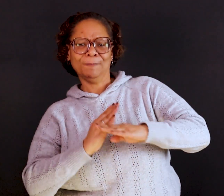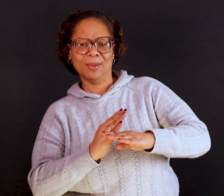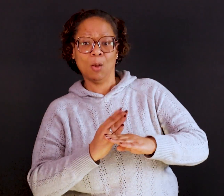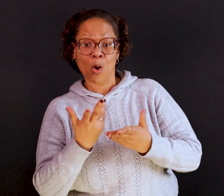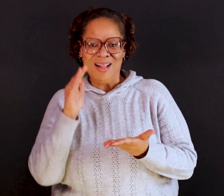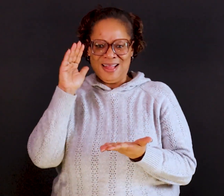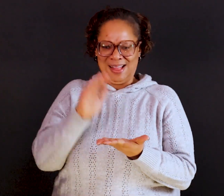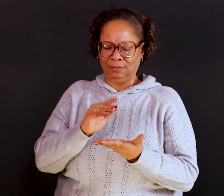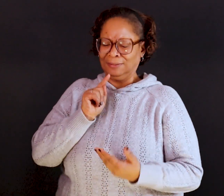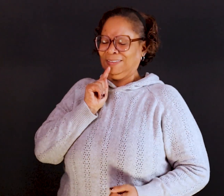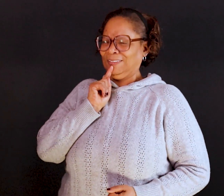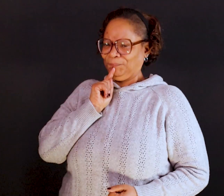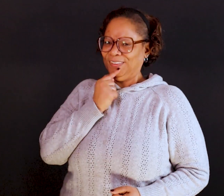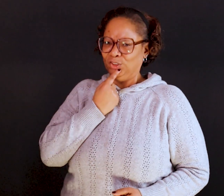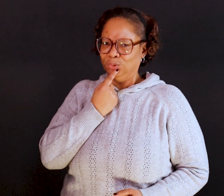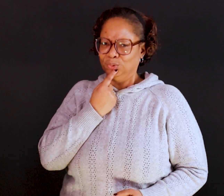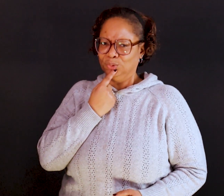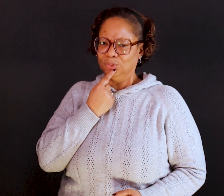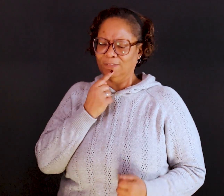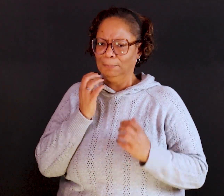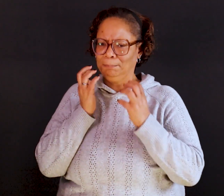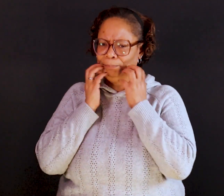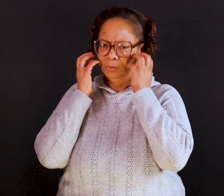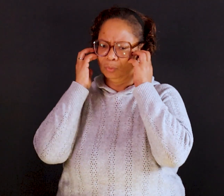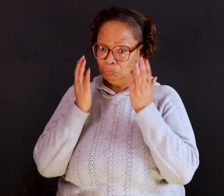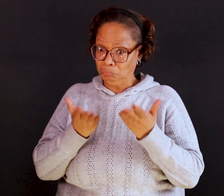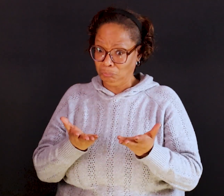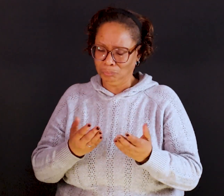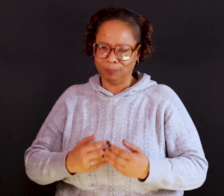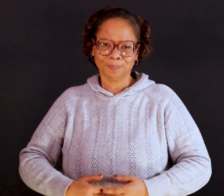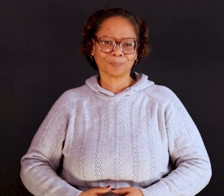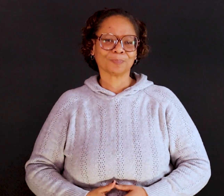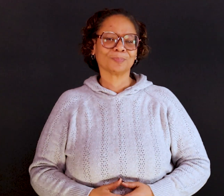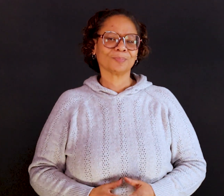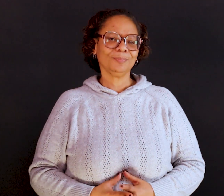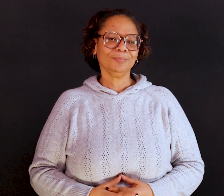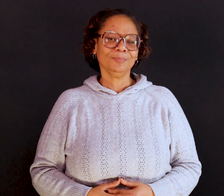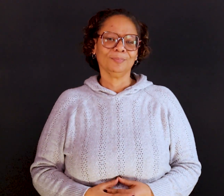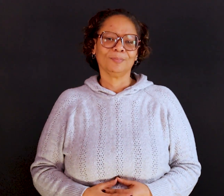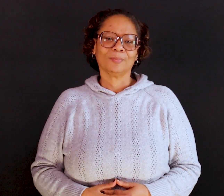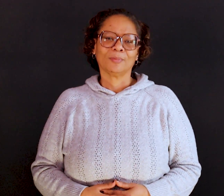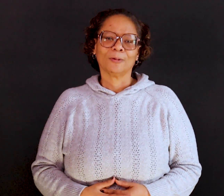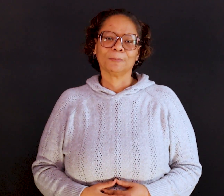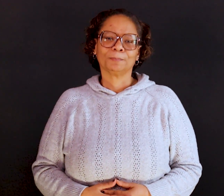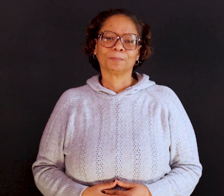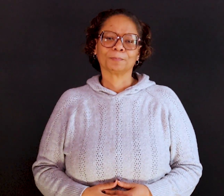it may prevent or lessen the severity of Measles.